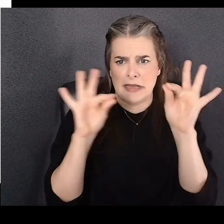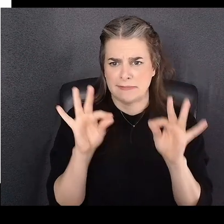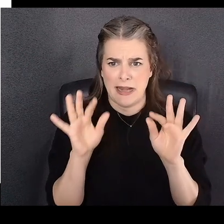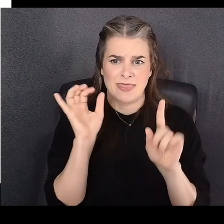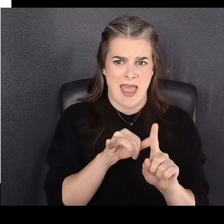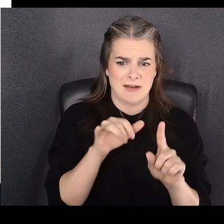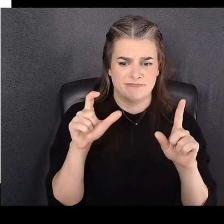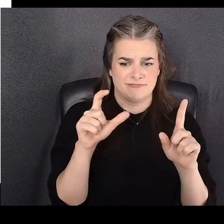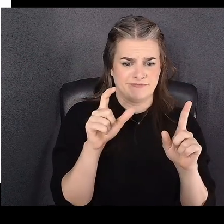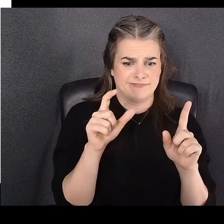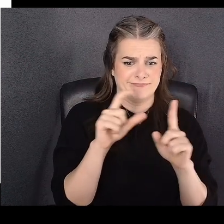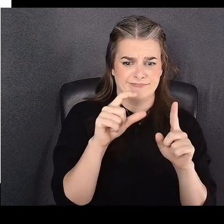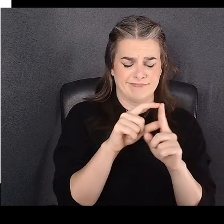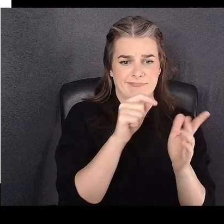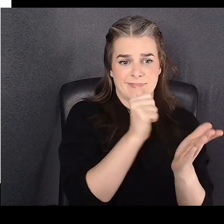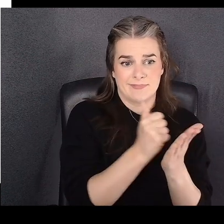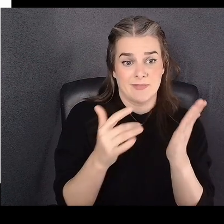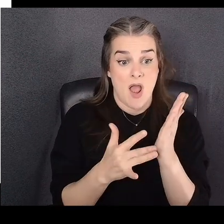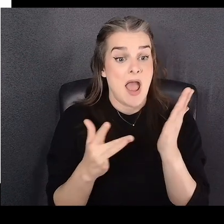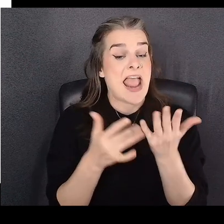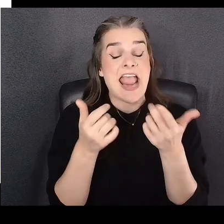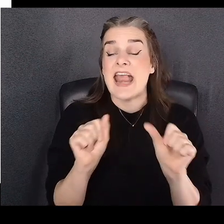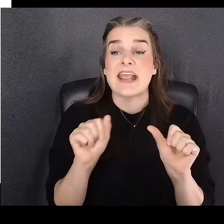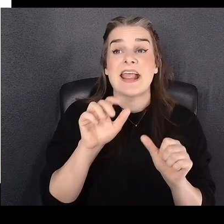individuals perform a task that they otherwise couldn't.